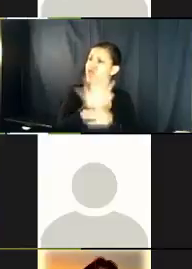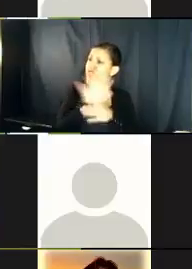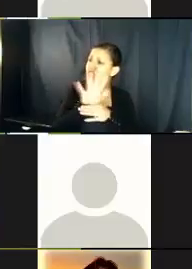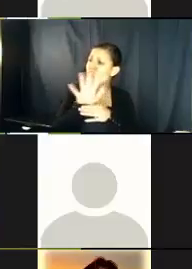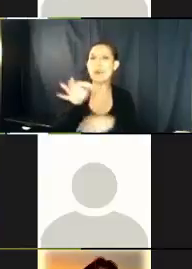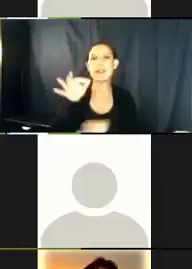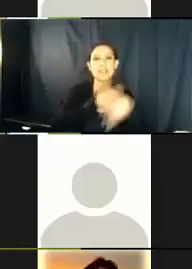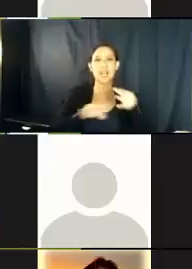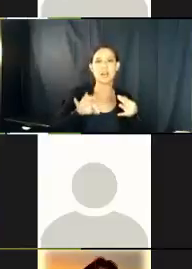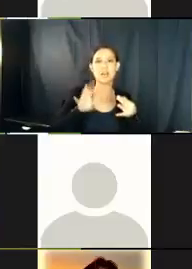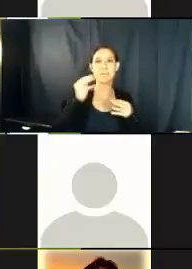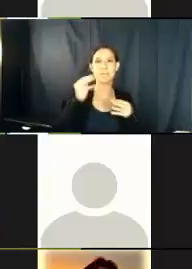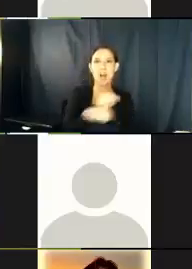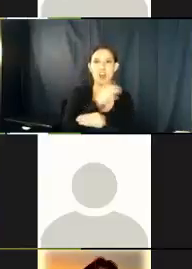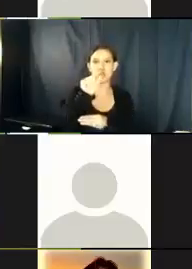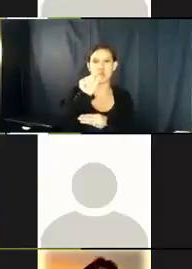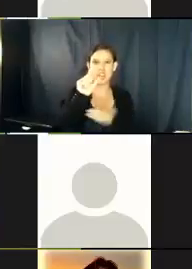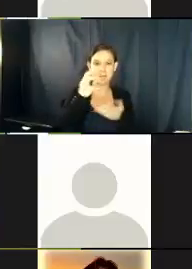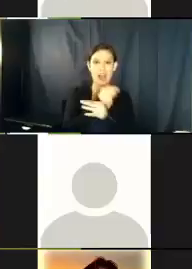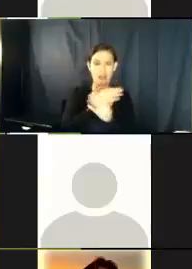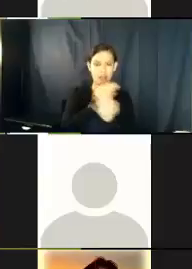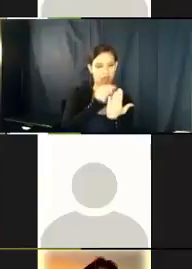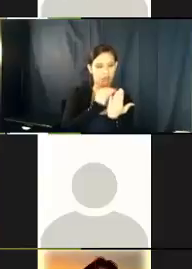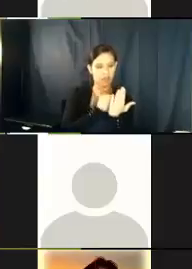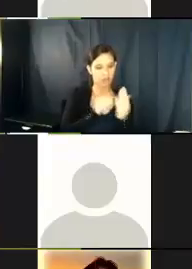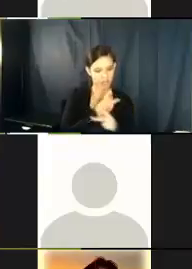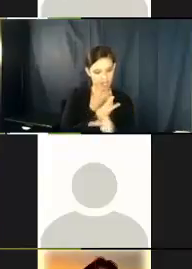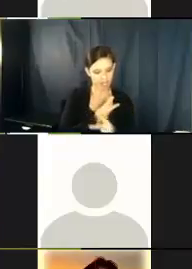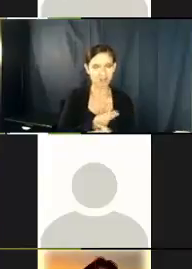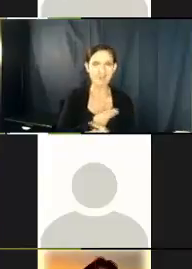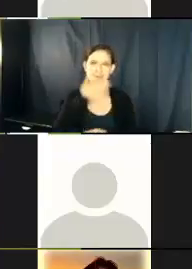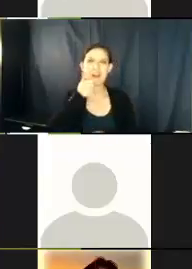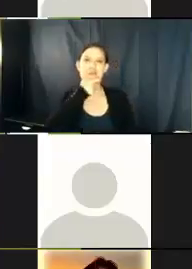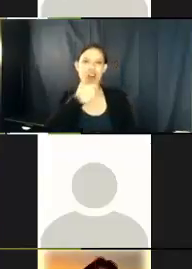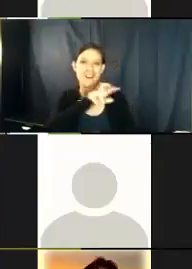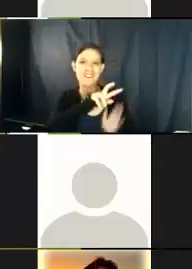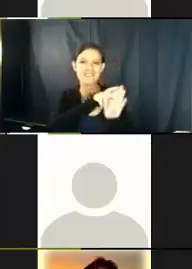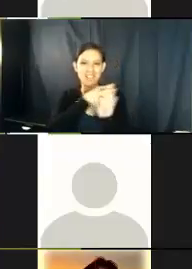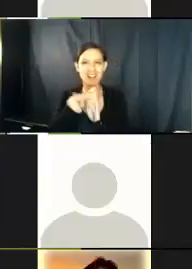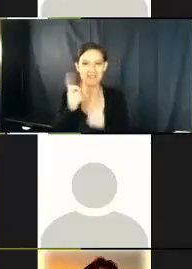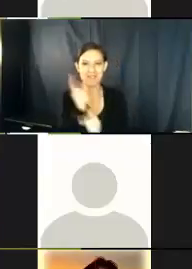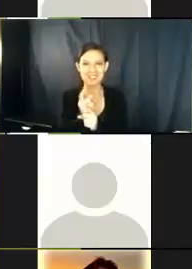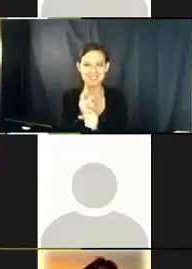So they've watched those videos have gotten an idea and now we're going to move into some guided practice.